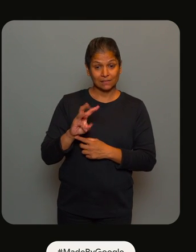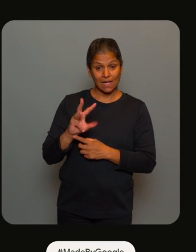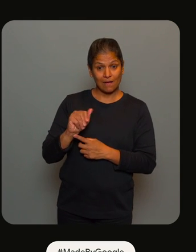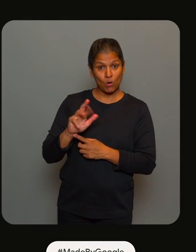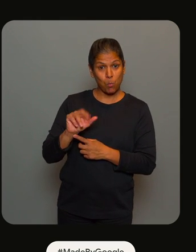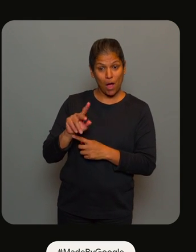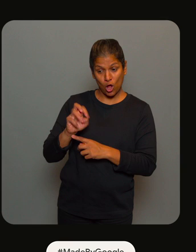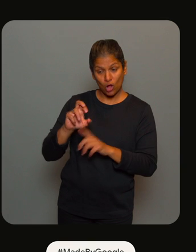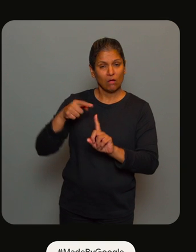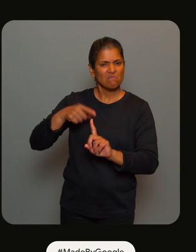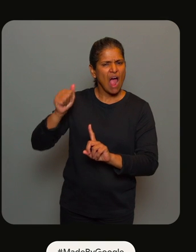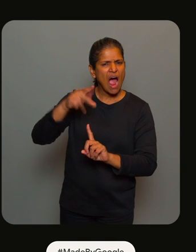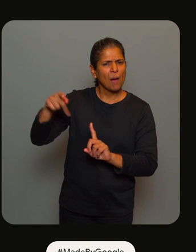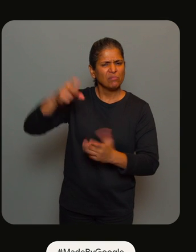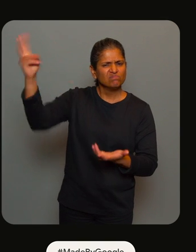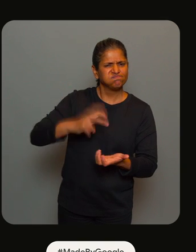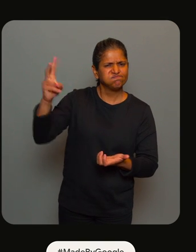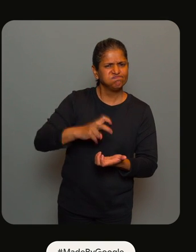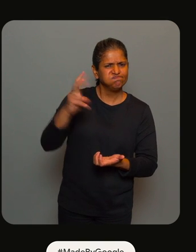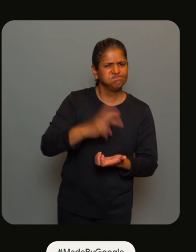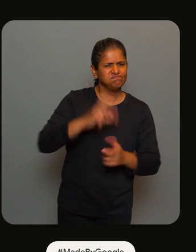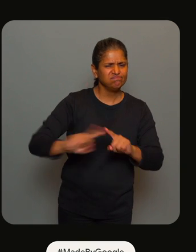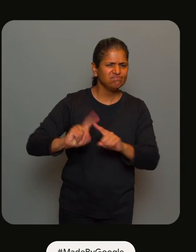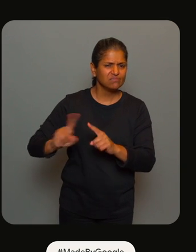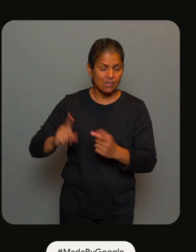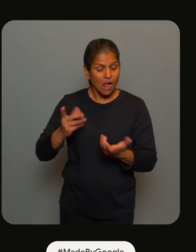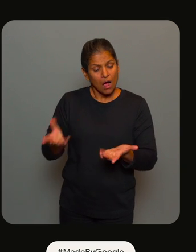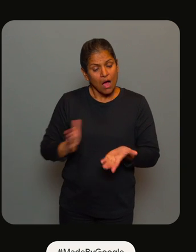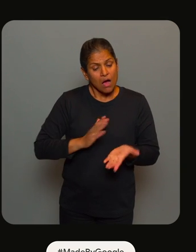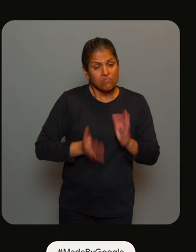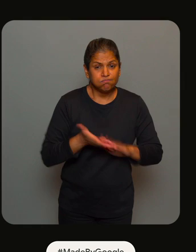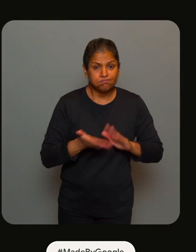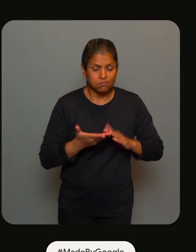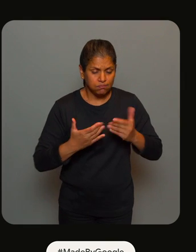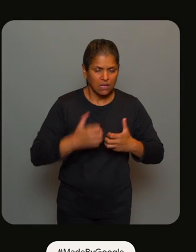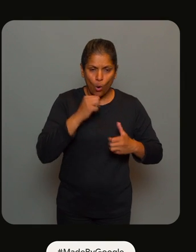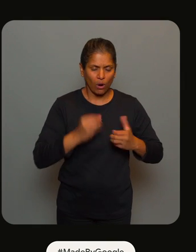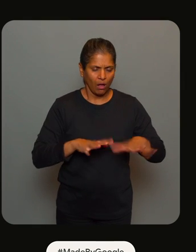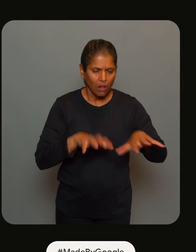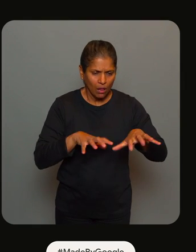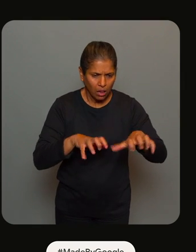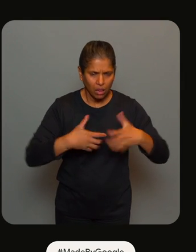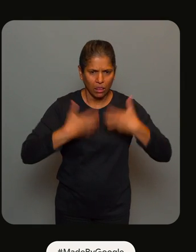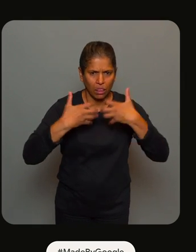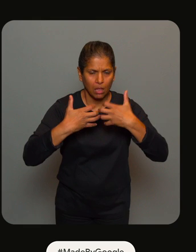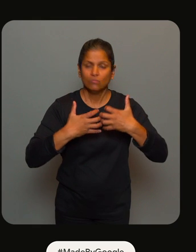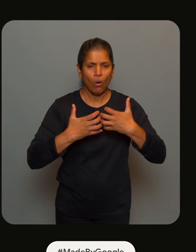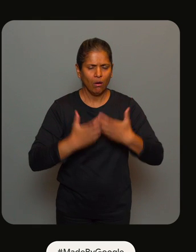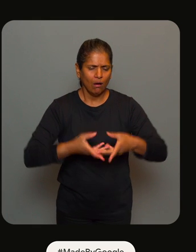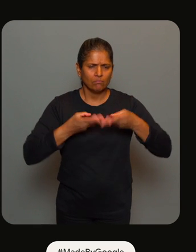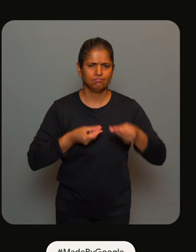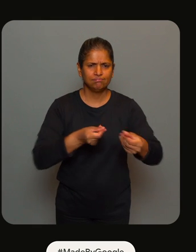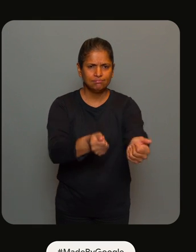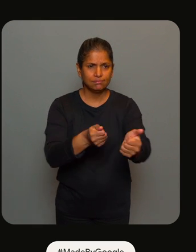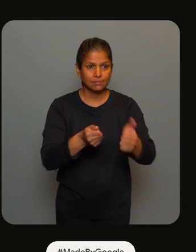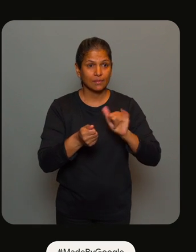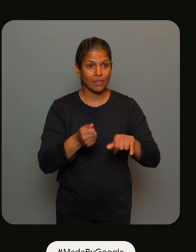experience across the hardware and software. That’s the thinking behind Material You, which we launched